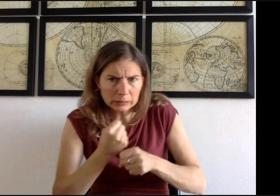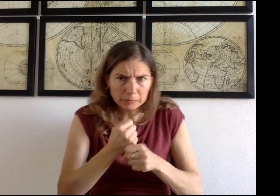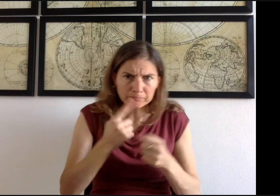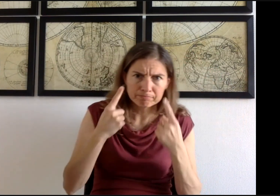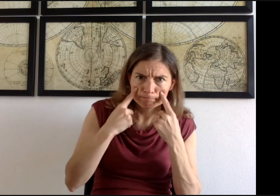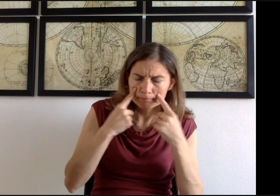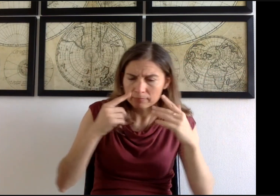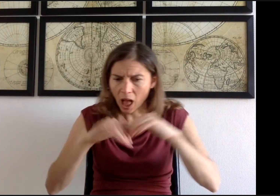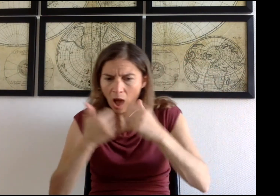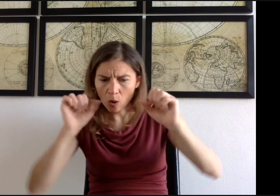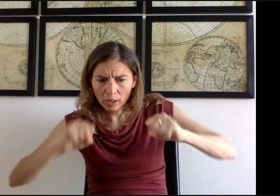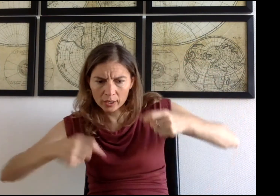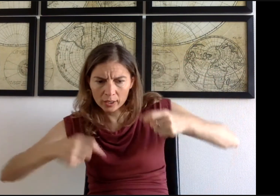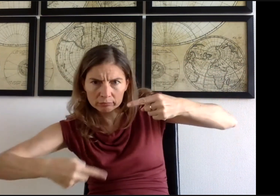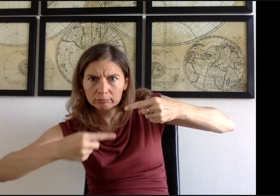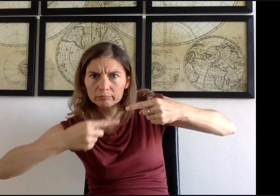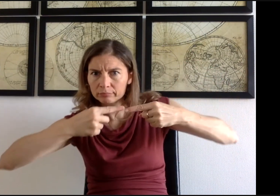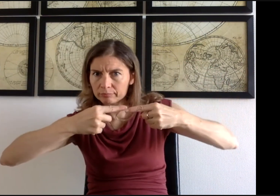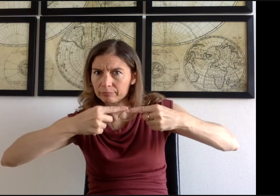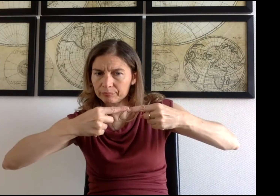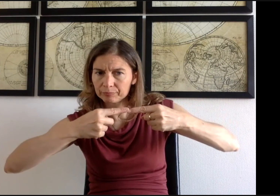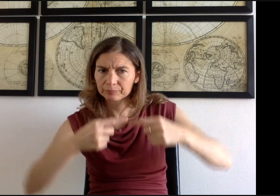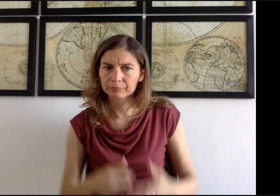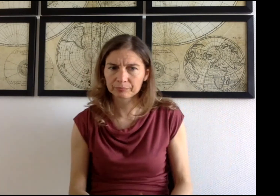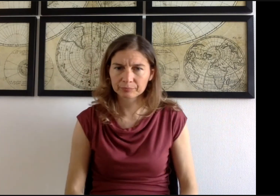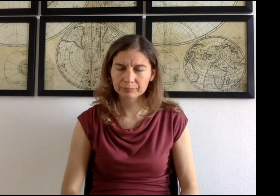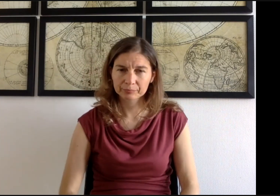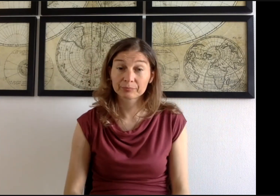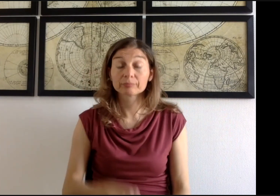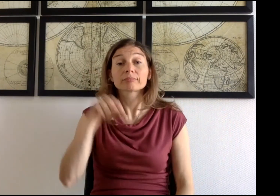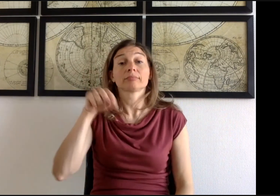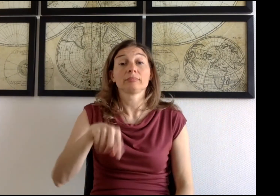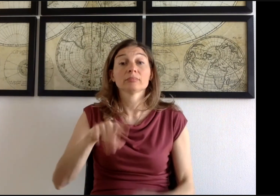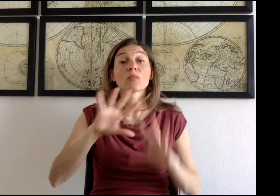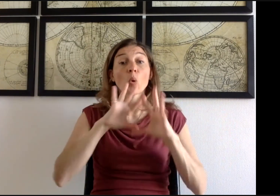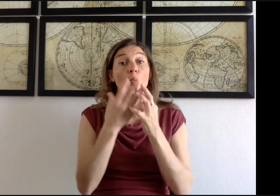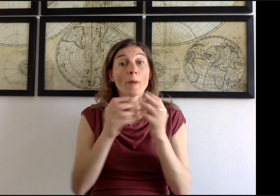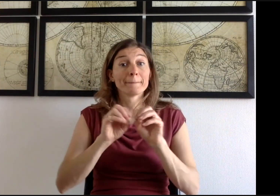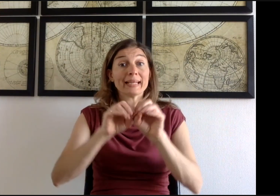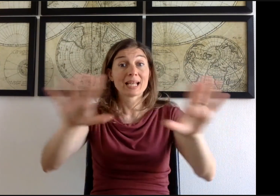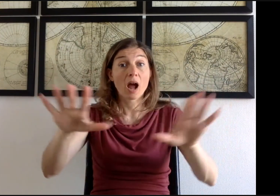Before starting this webinar, [IN OTHER LANGUAGE]